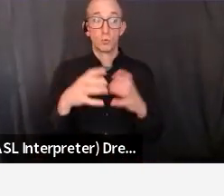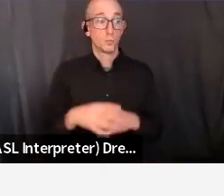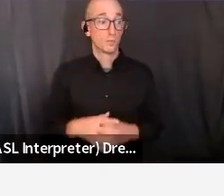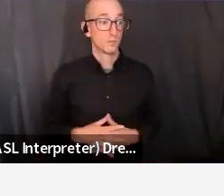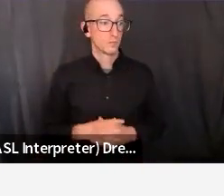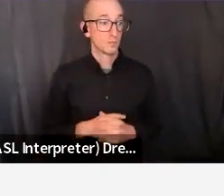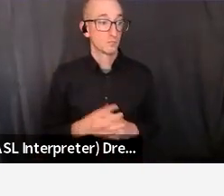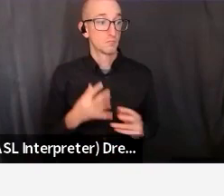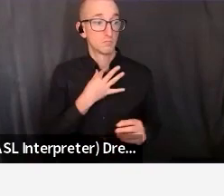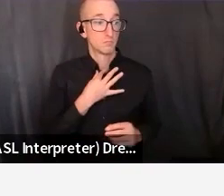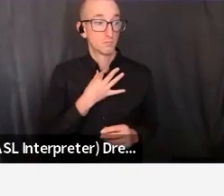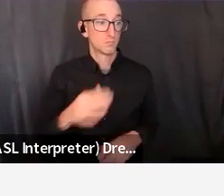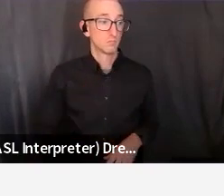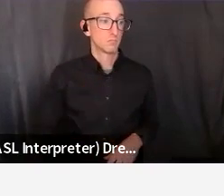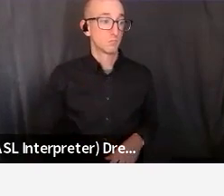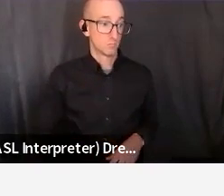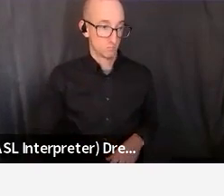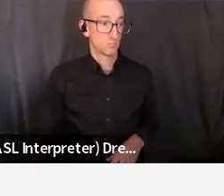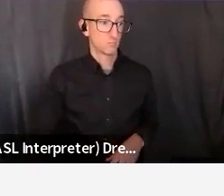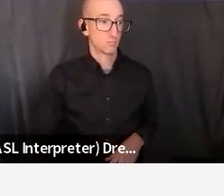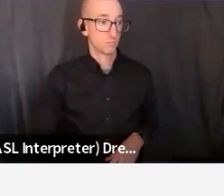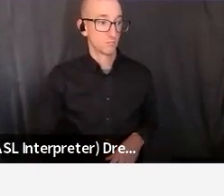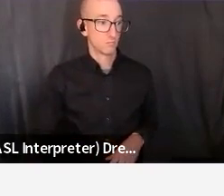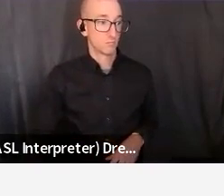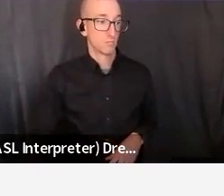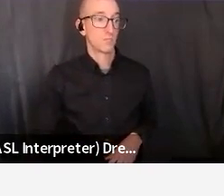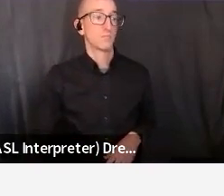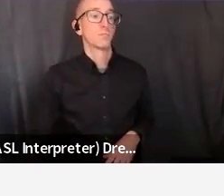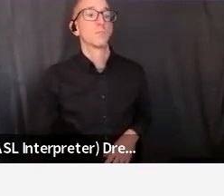while others may just be new to this space and want to start out with planning.